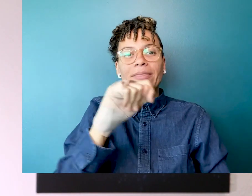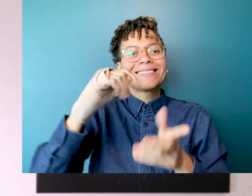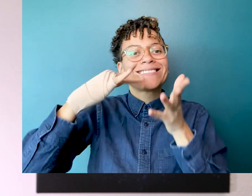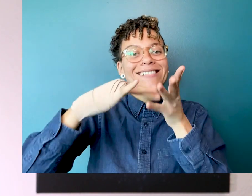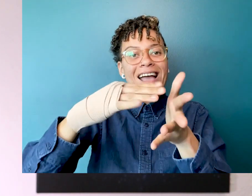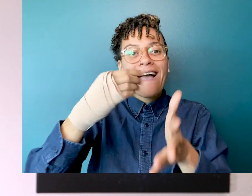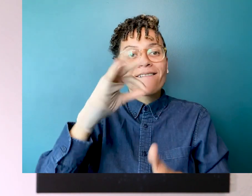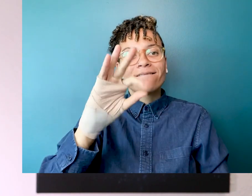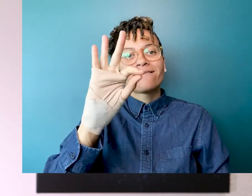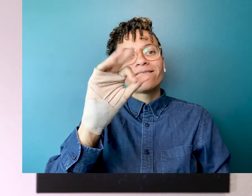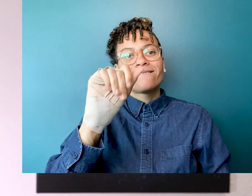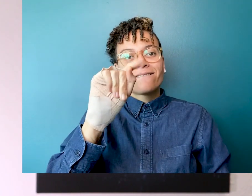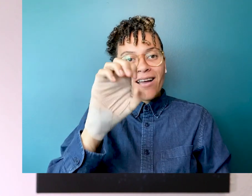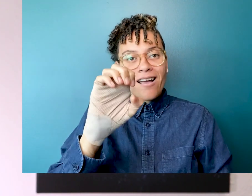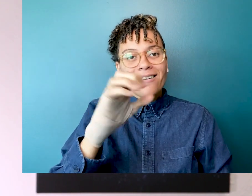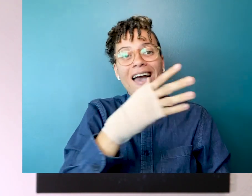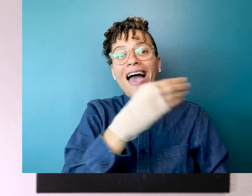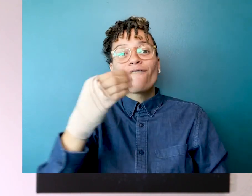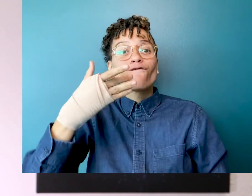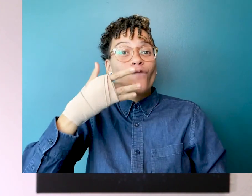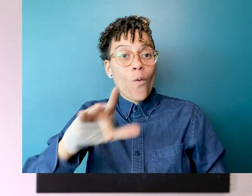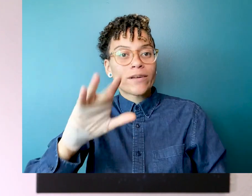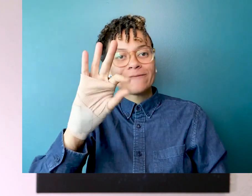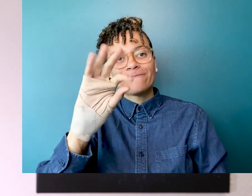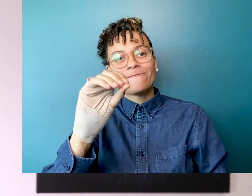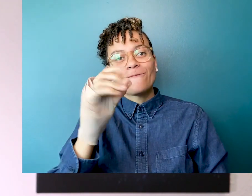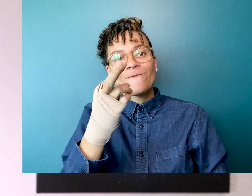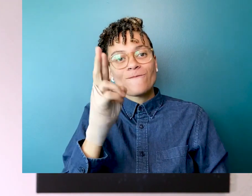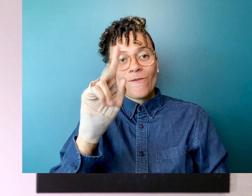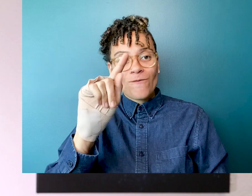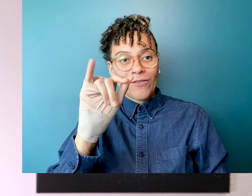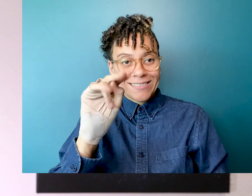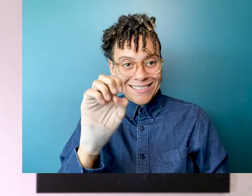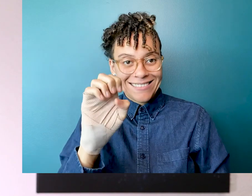If you want to learn more about the history of ancient house division and how the different